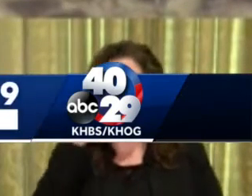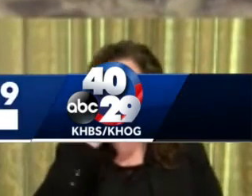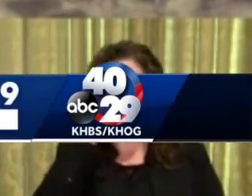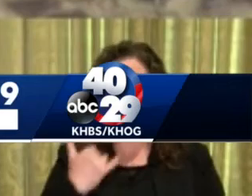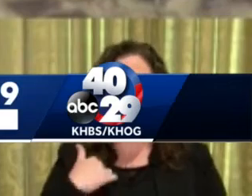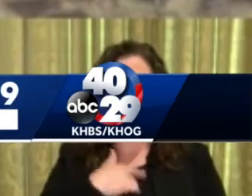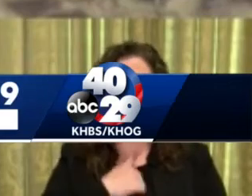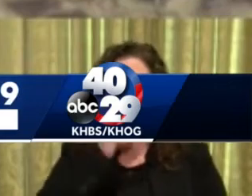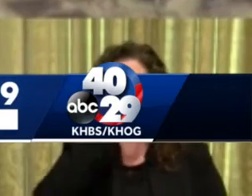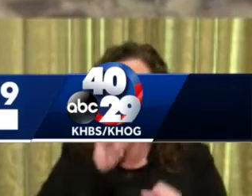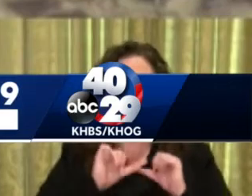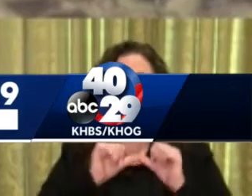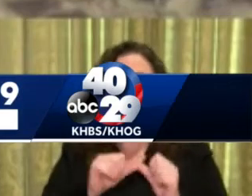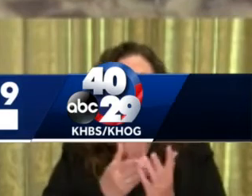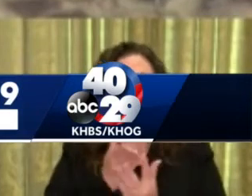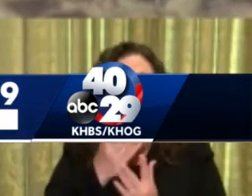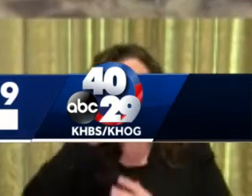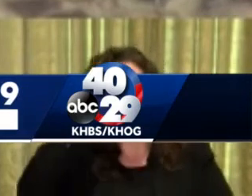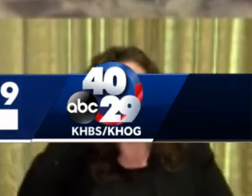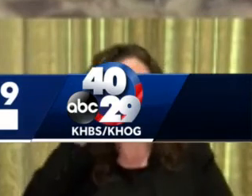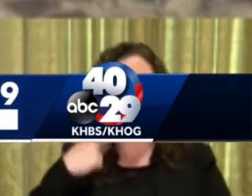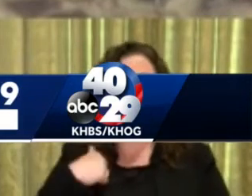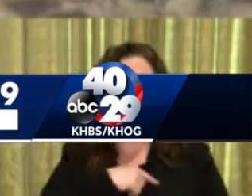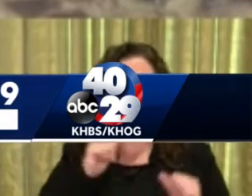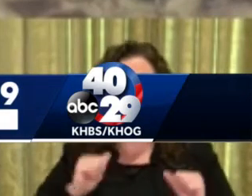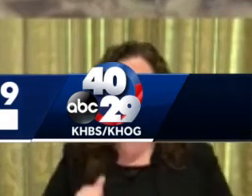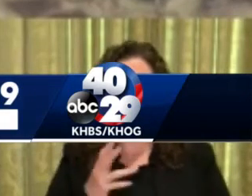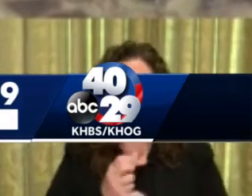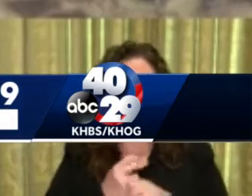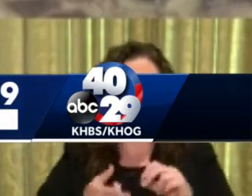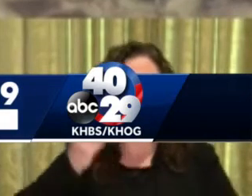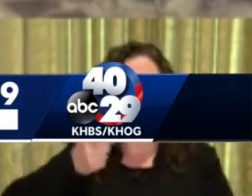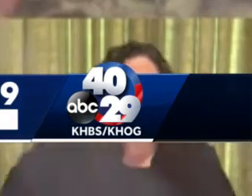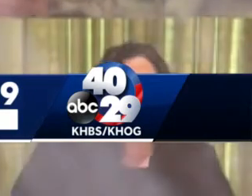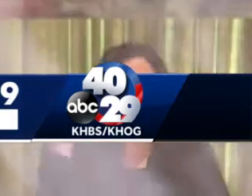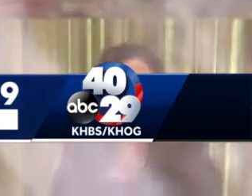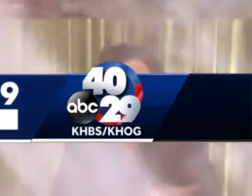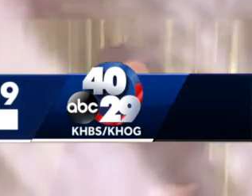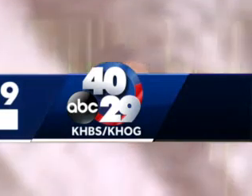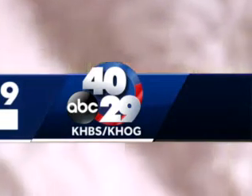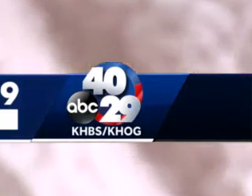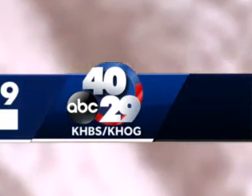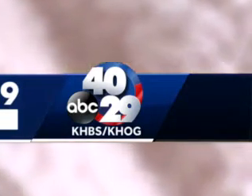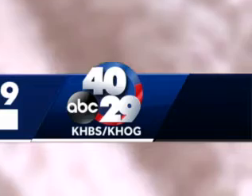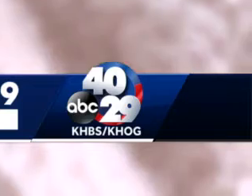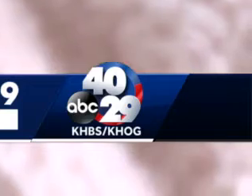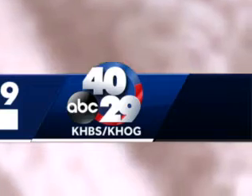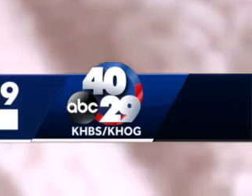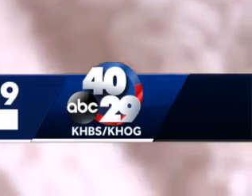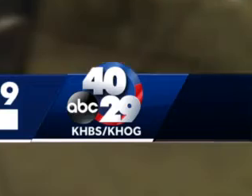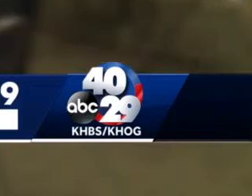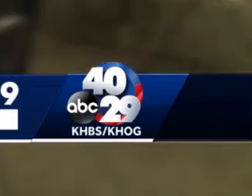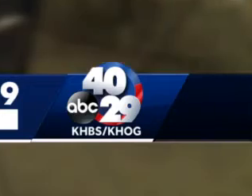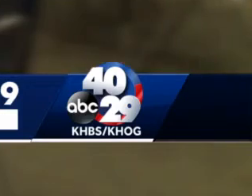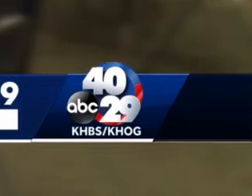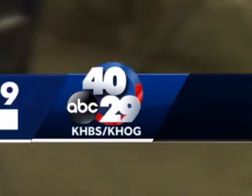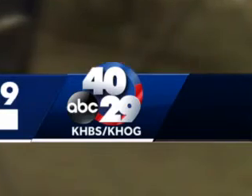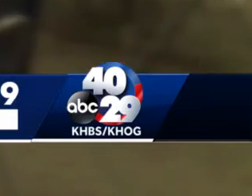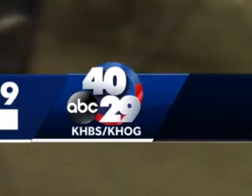immunizi yngourself and having a cocoon around them that doesn't allow the virus to reach them. Again, yet another reason to accept this vaccine and take them."